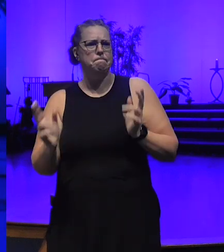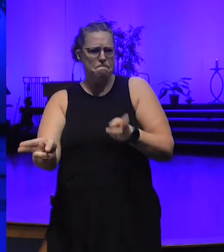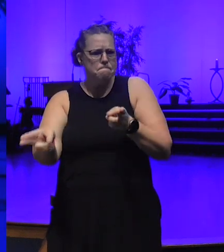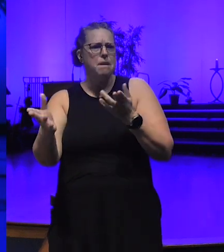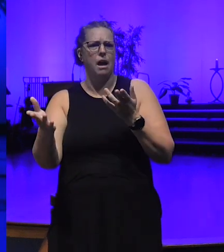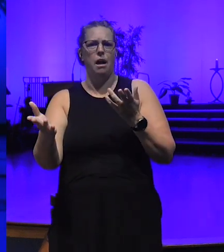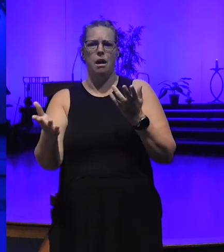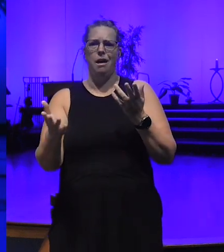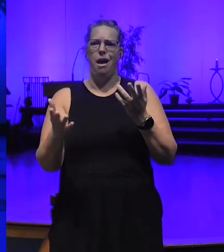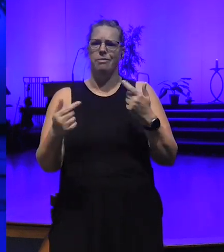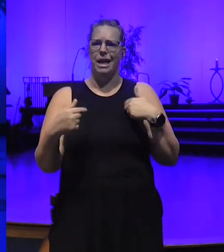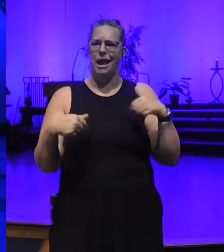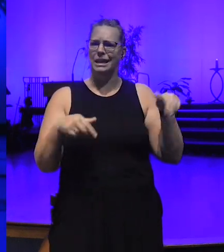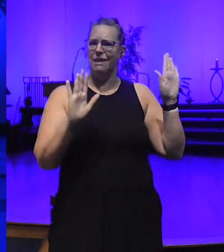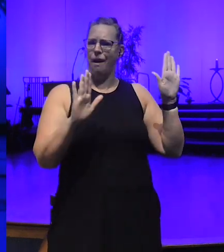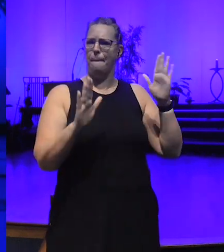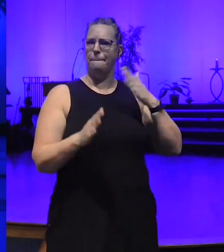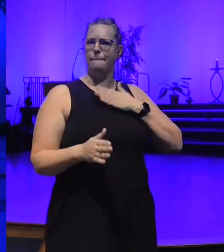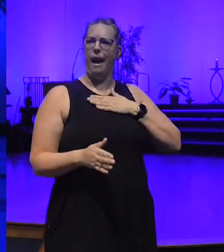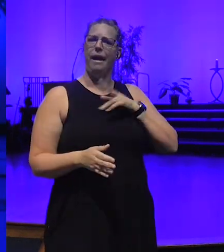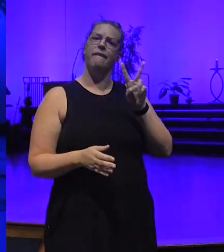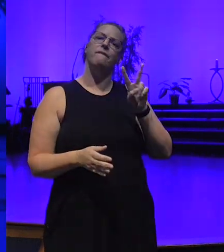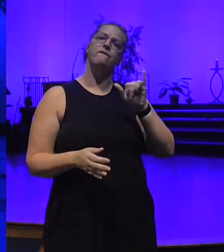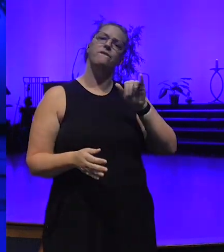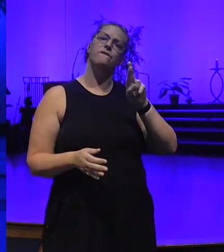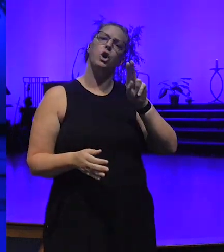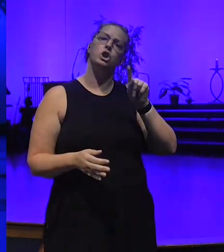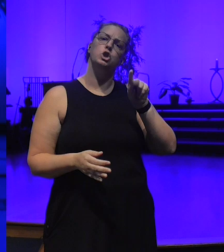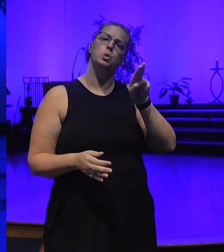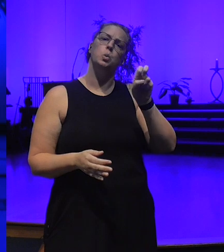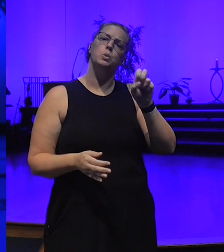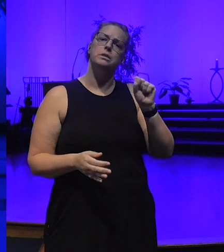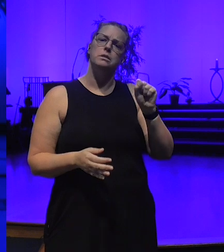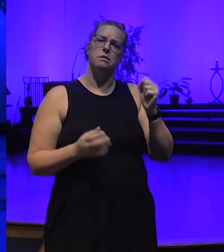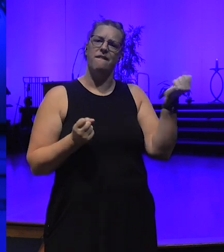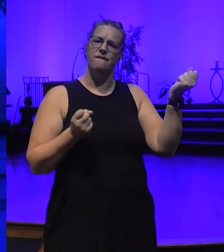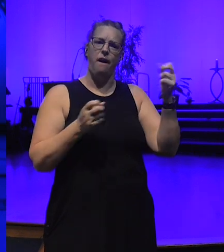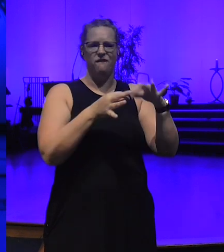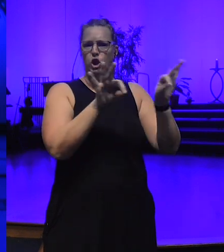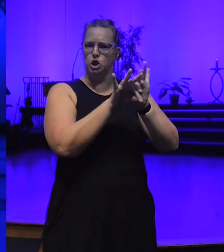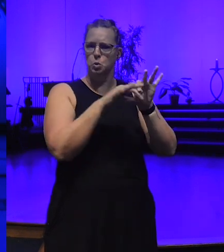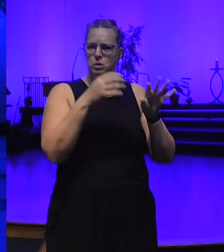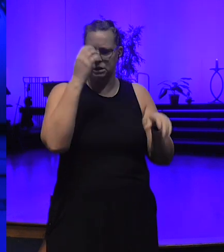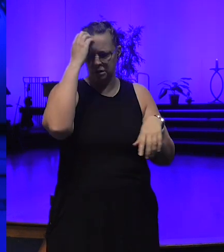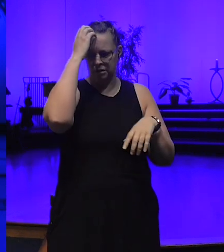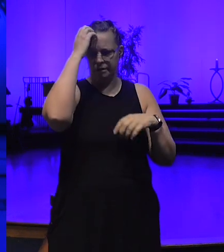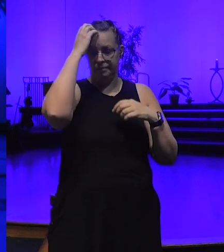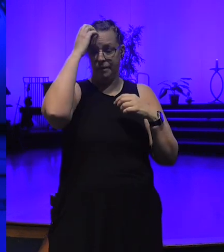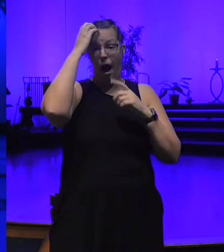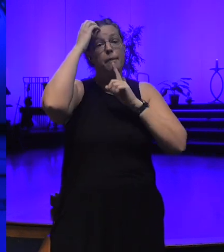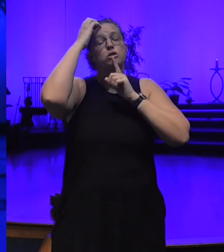up my virtues there was no conflict I'm sure this person was totally understanding but my